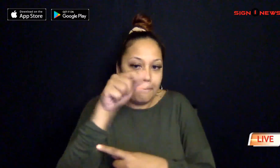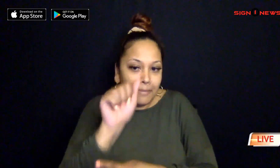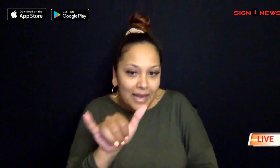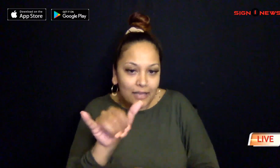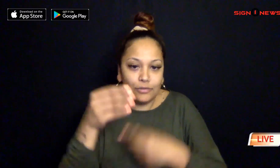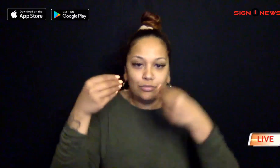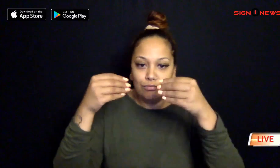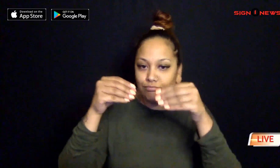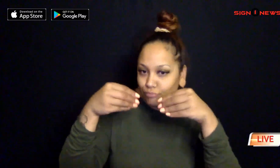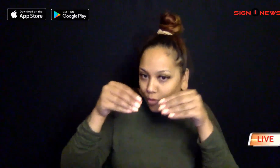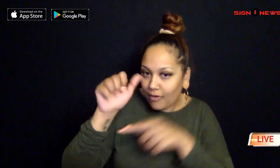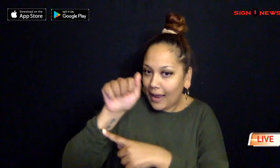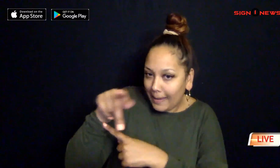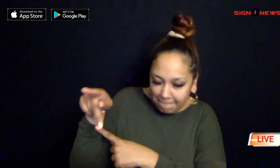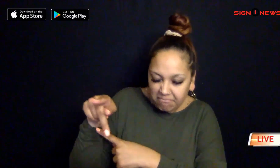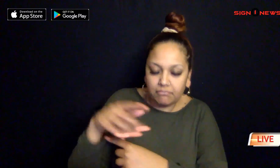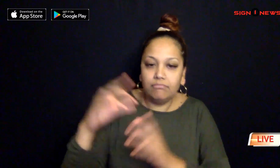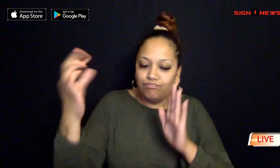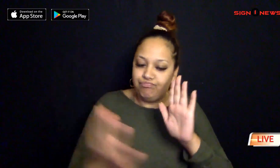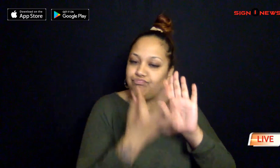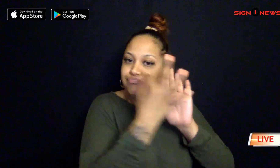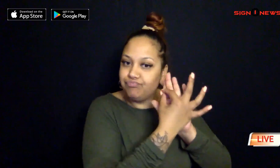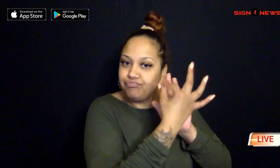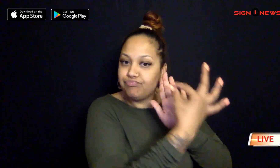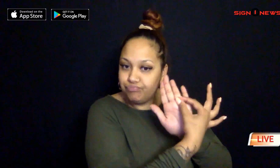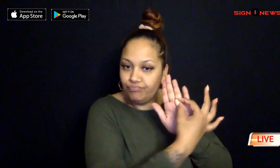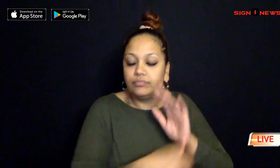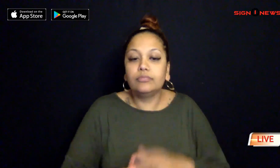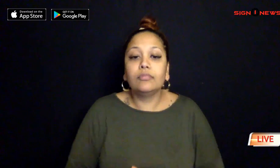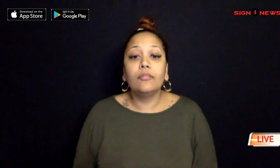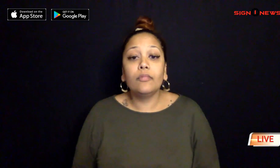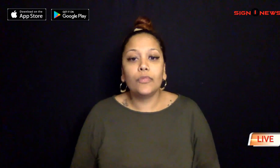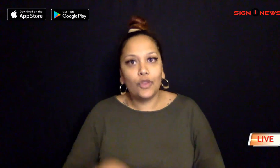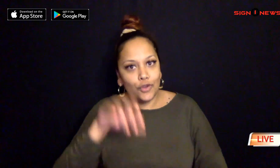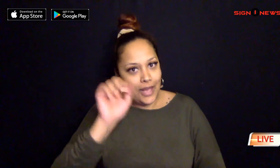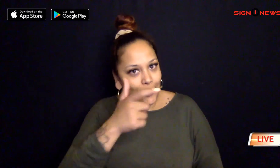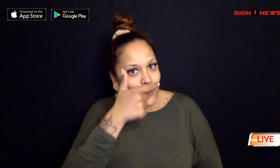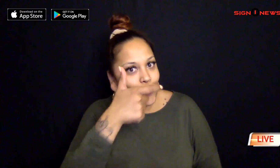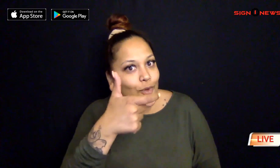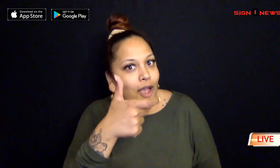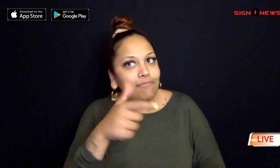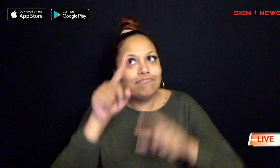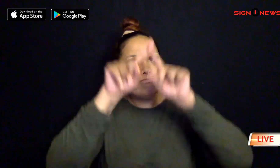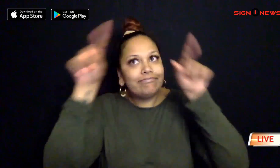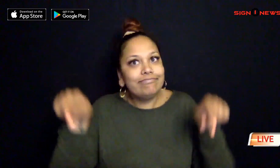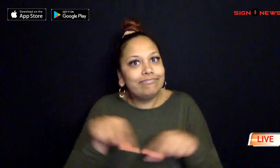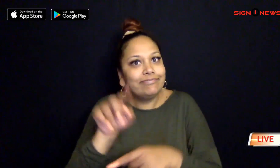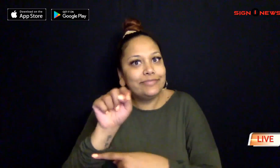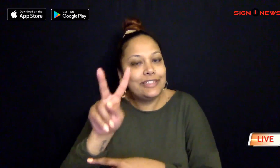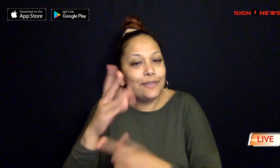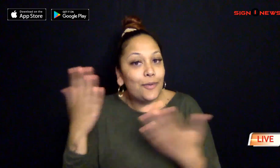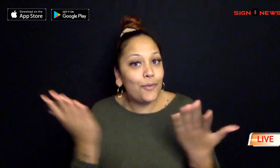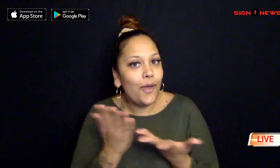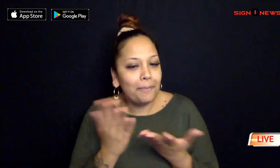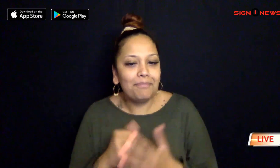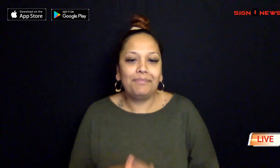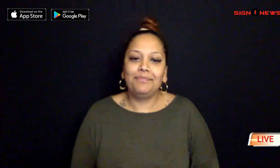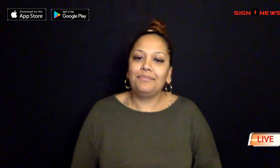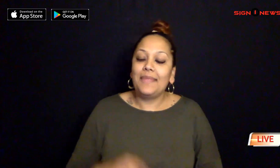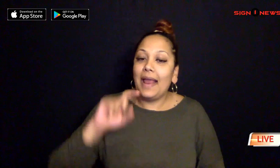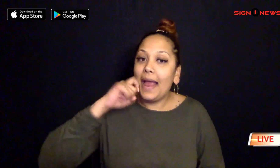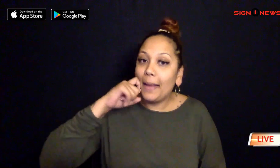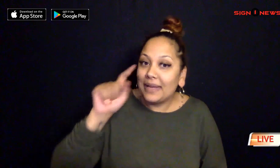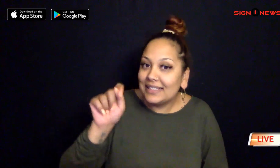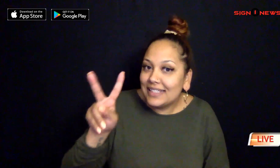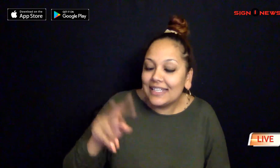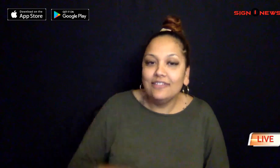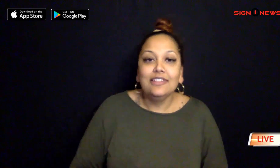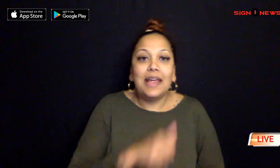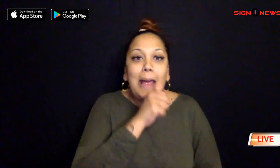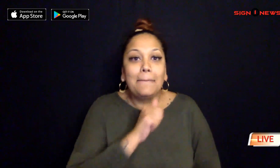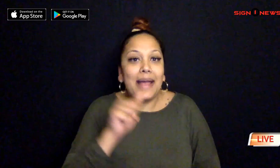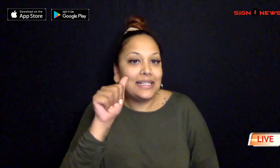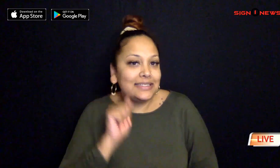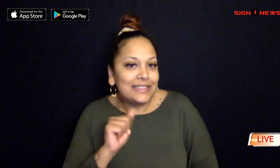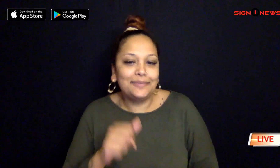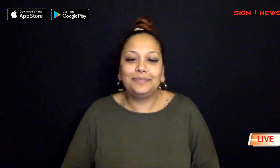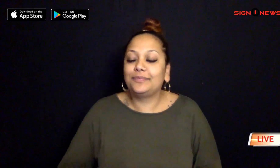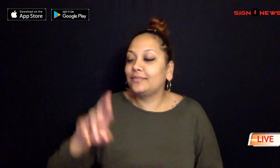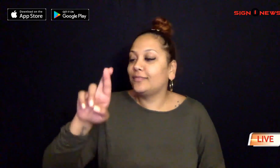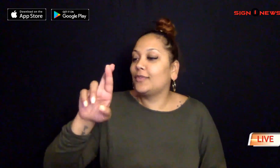or Google play store on your smart phone and you can also watch on Apple TV Amazon and